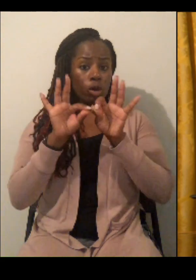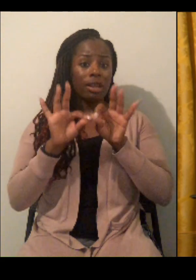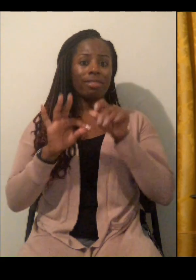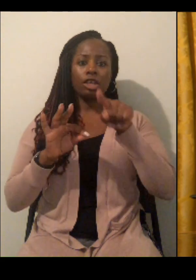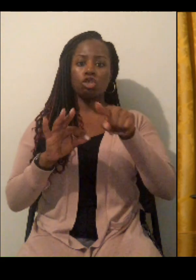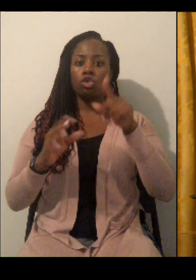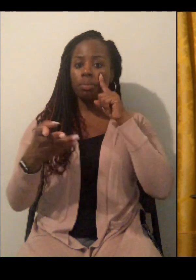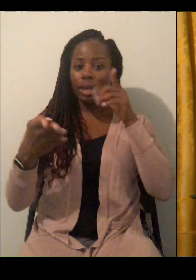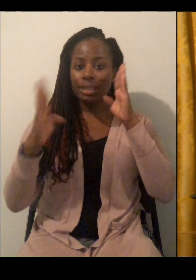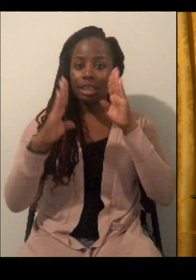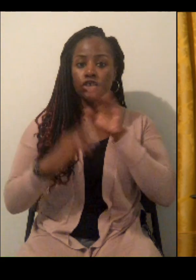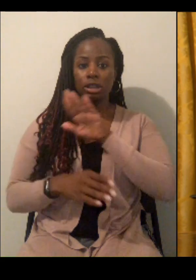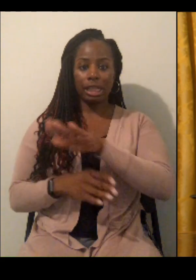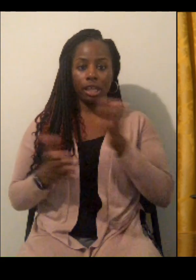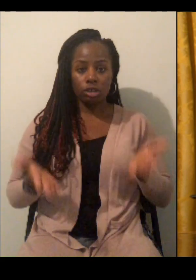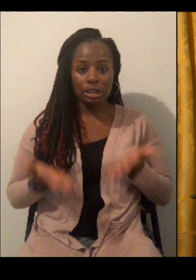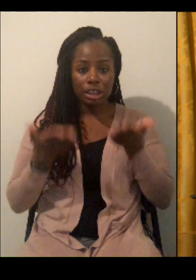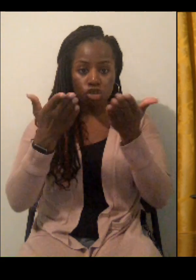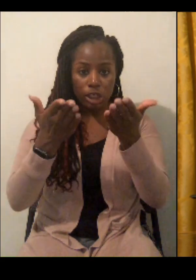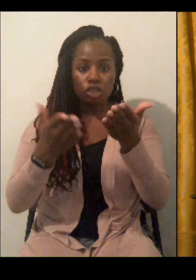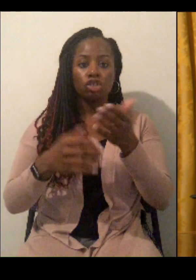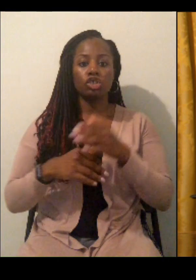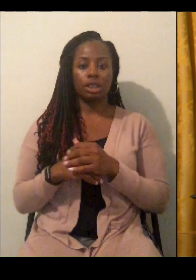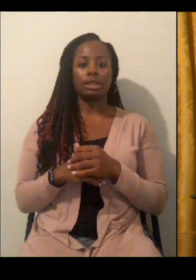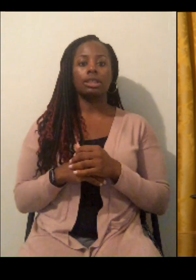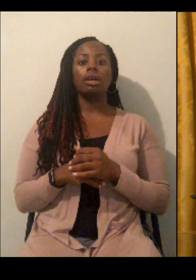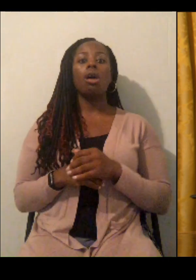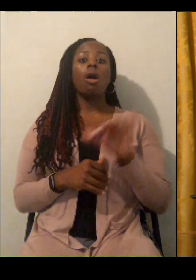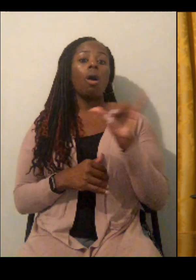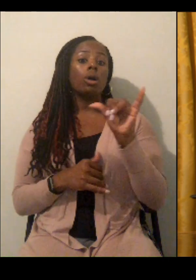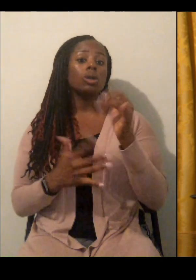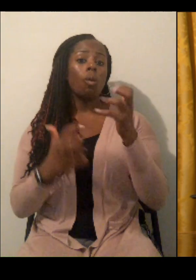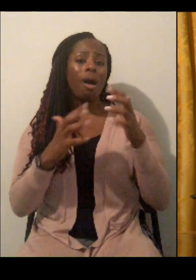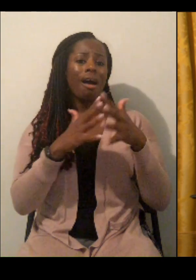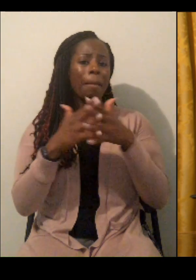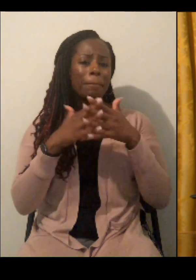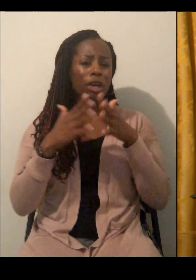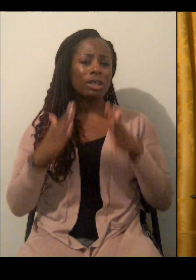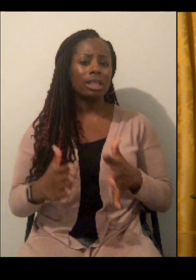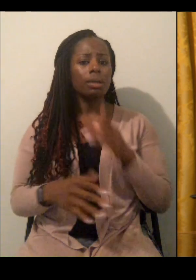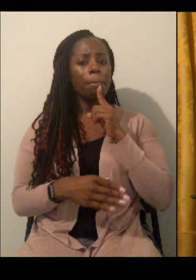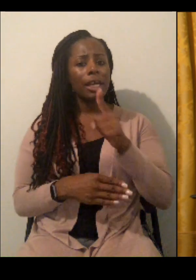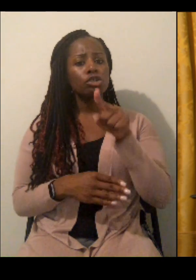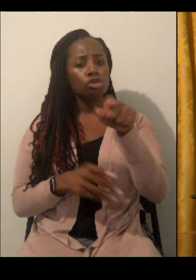practice good hygiene each of us has a role to play in defeating this virus